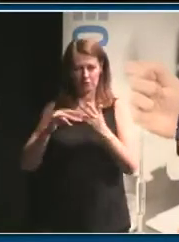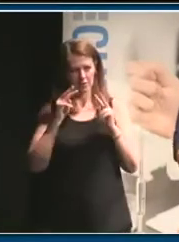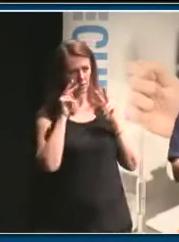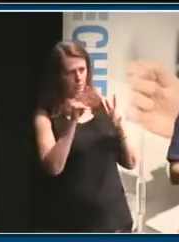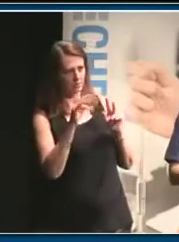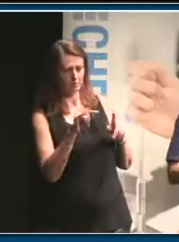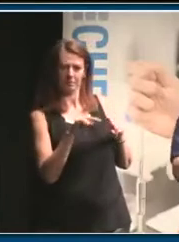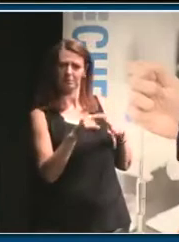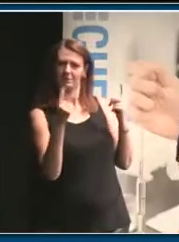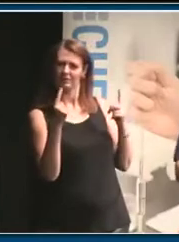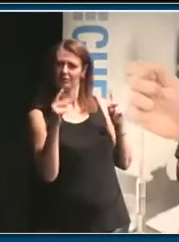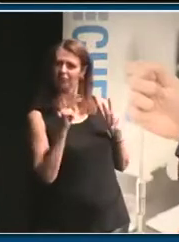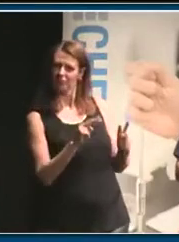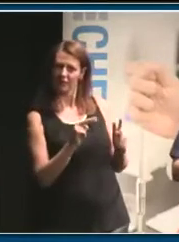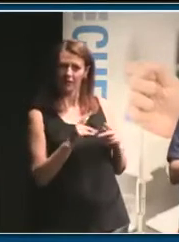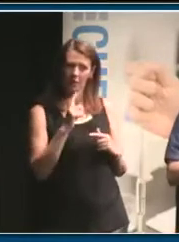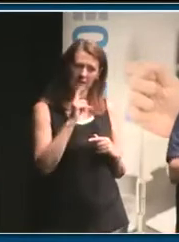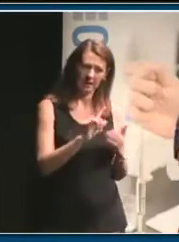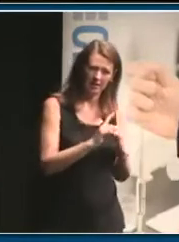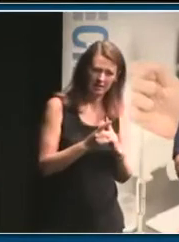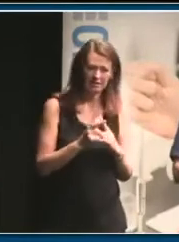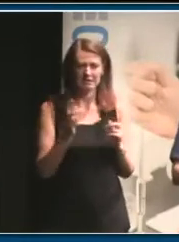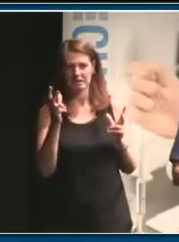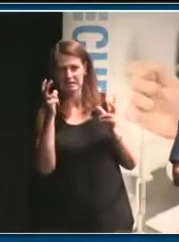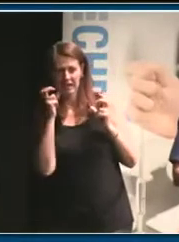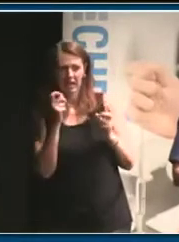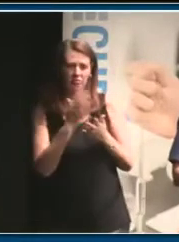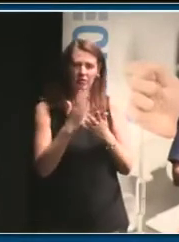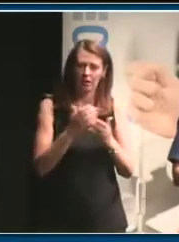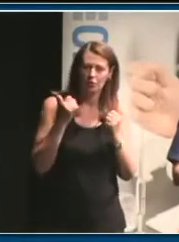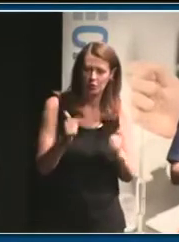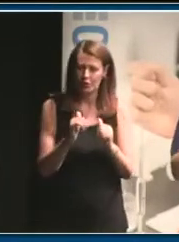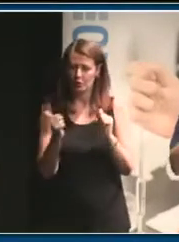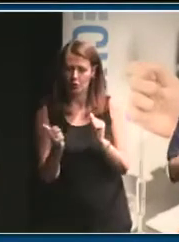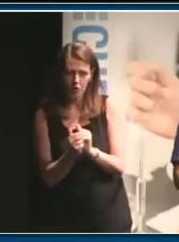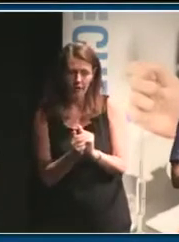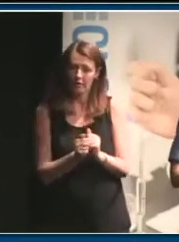as I say things and things sound you know really good and you agree with them, well that's really